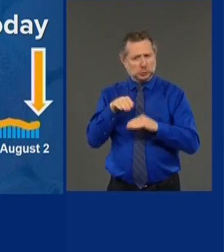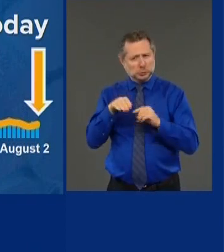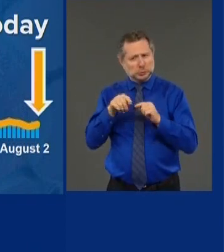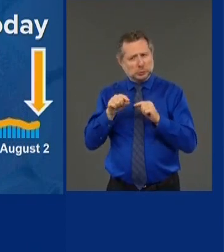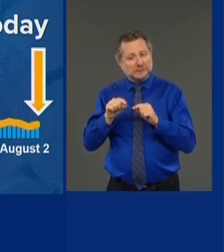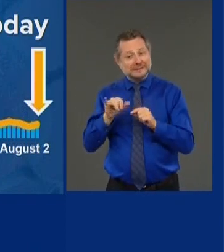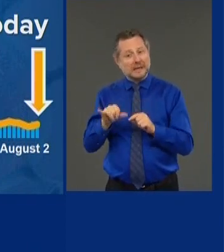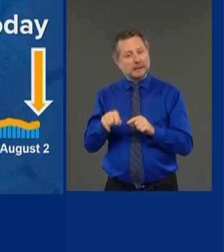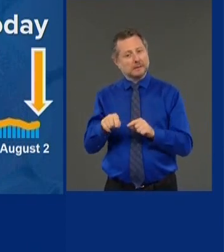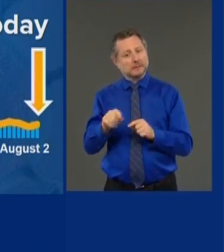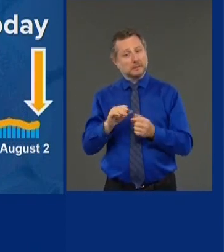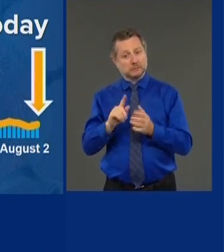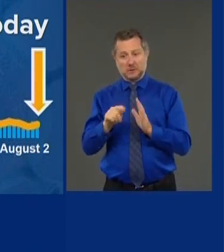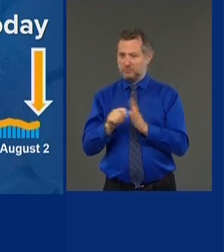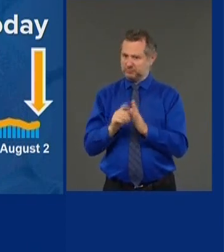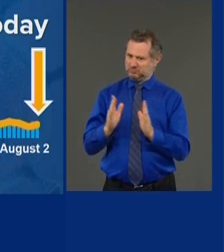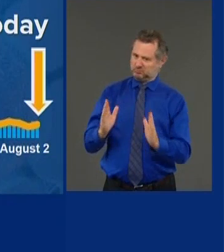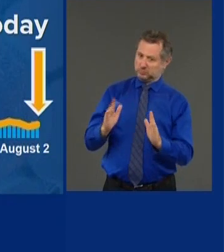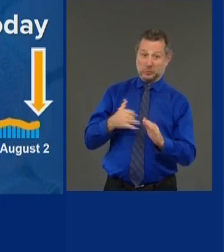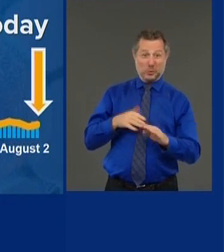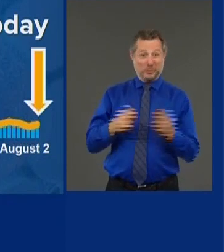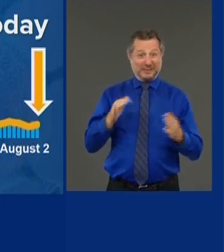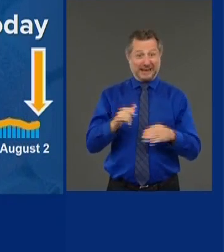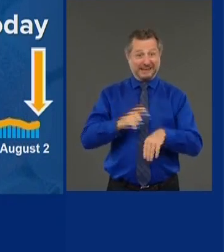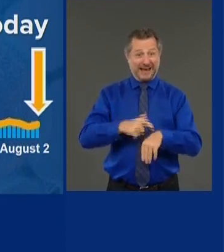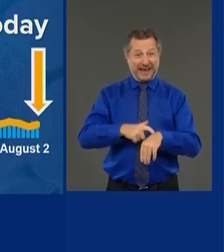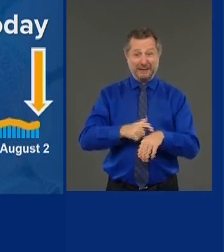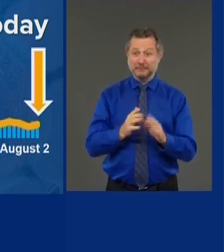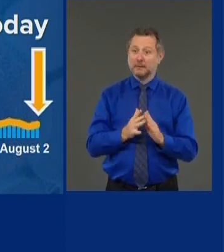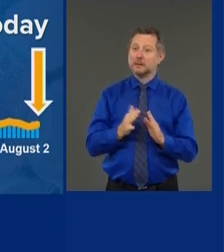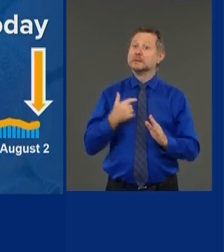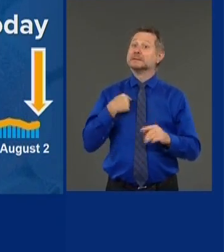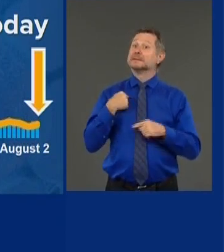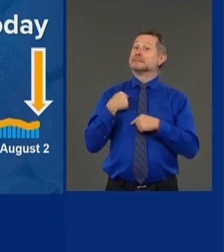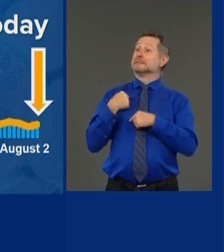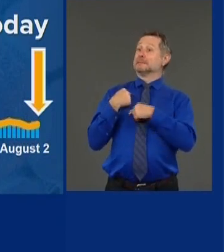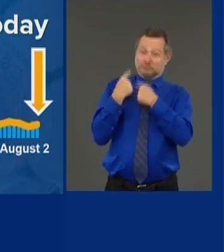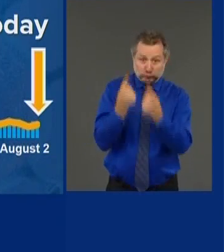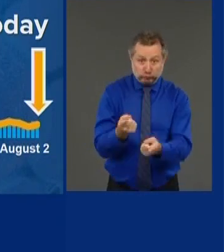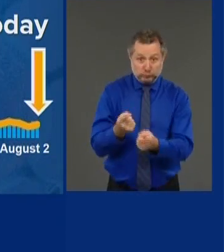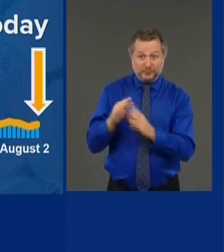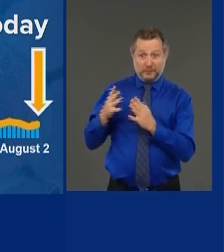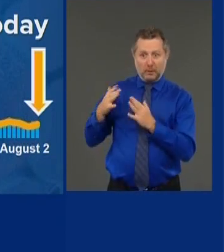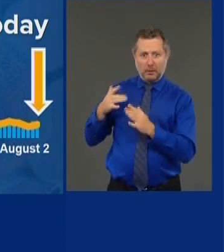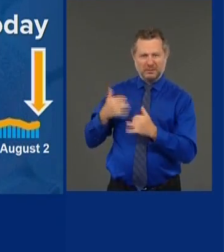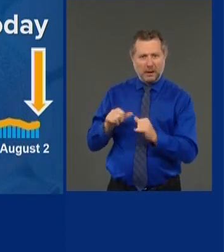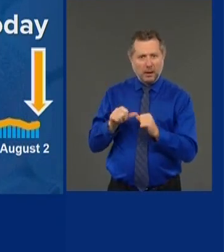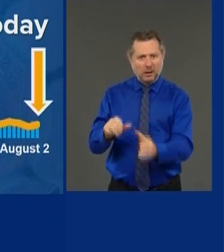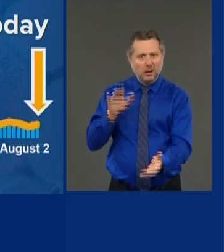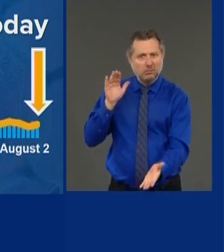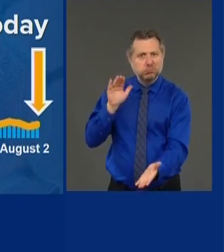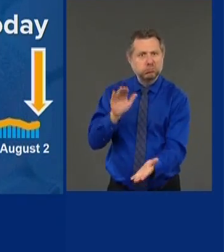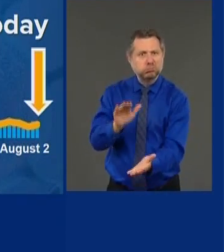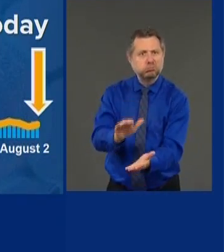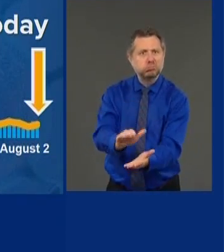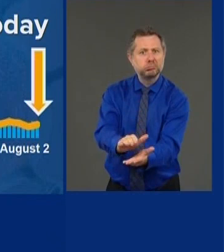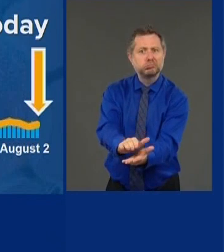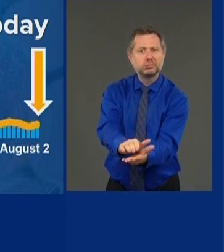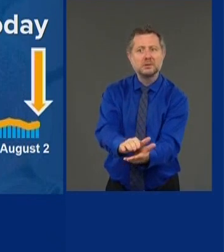MOUNTAIN. WE GET TO THE SAME PLACE. WE JUST HAVE DIFFERENT METAPHORICAL IMAGES. BUT THAT'S WHERE THE REOPENING STARTED.